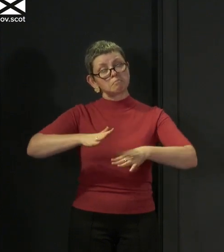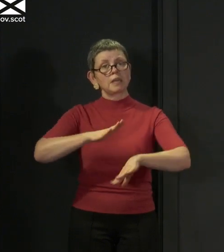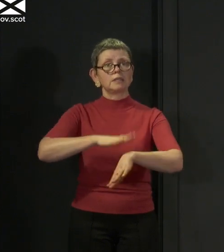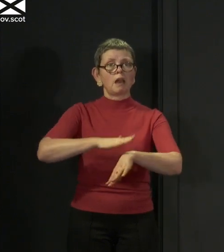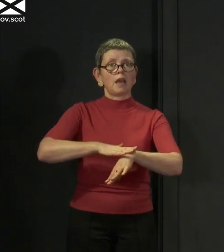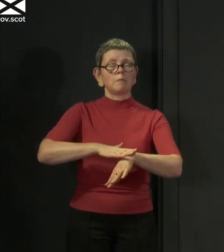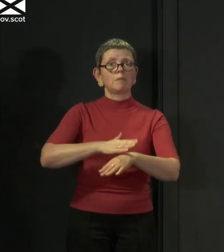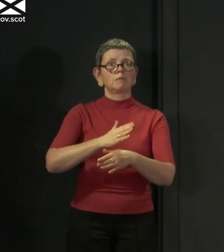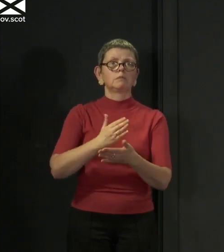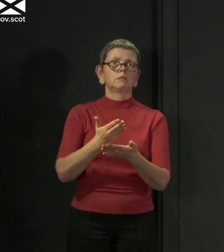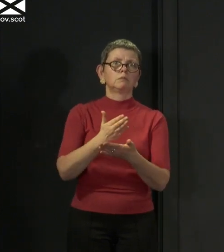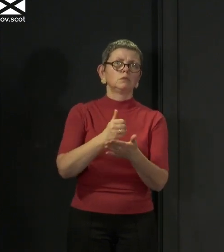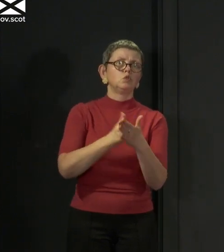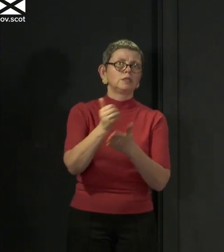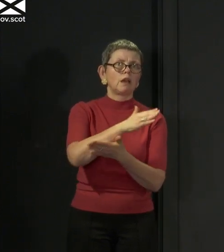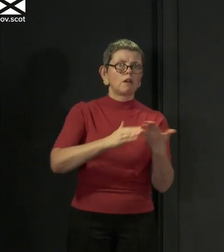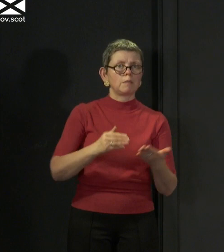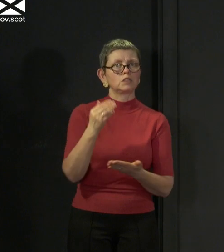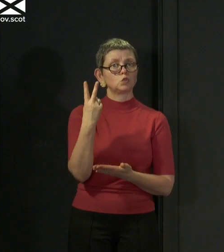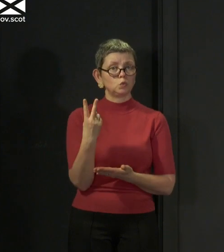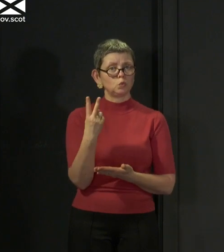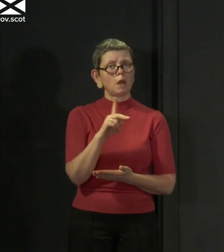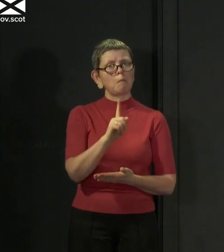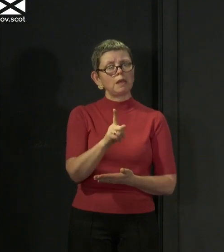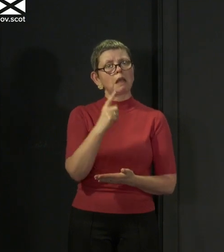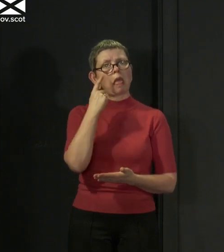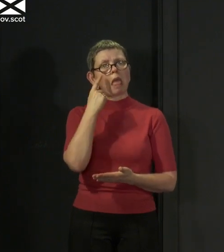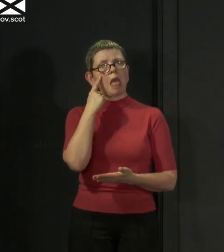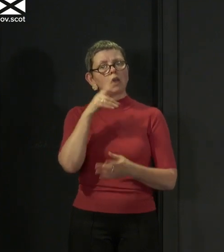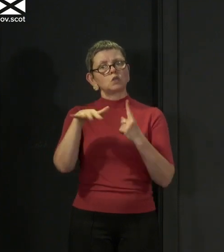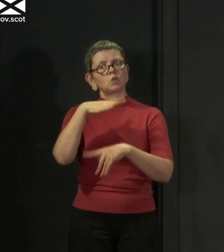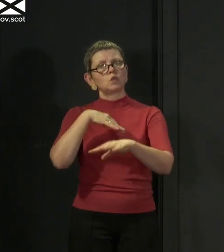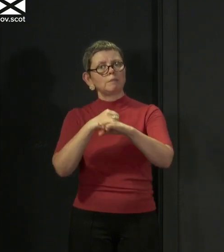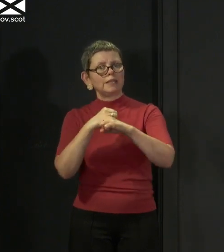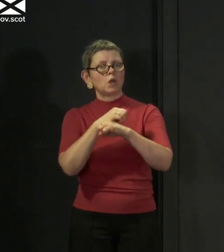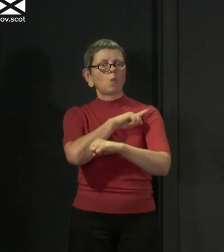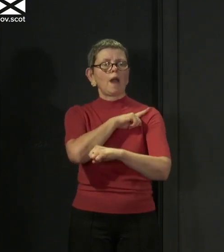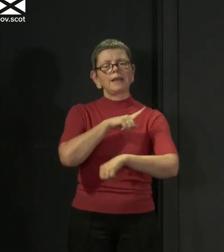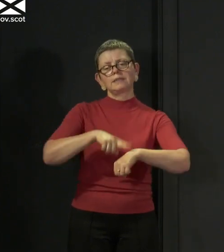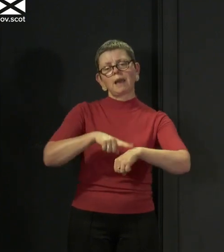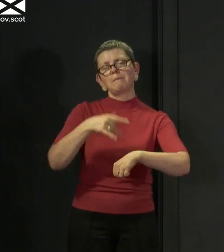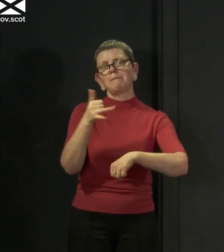is the normal time of 2:30 pm, but look out on social media stop that may change. We are